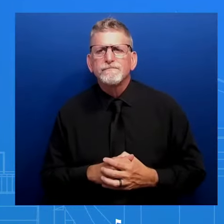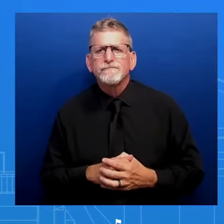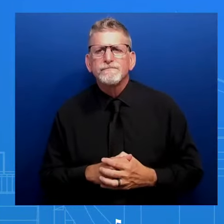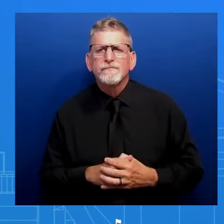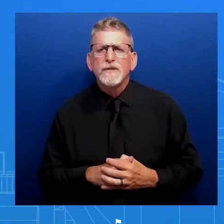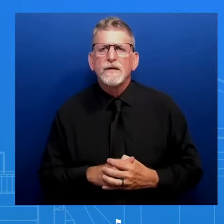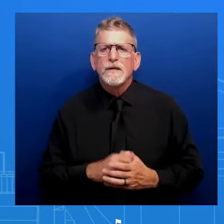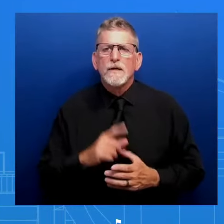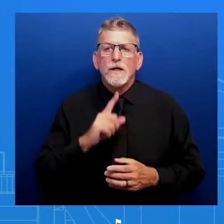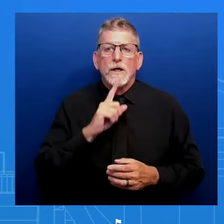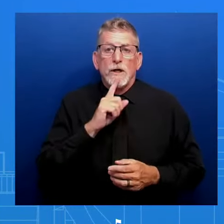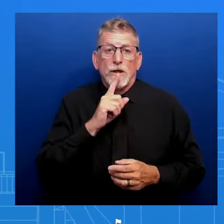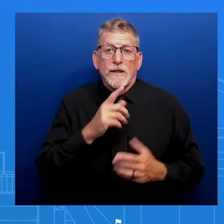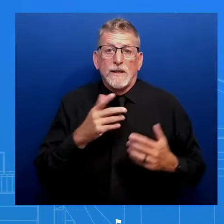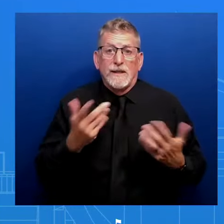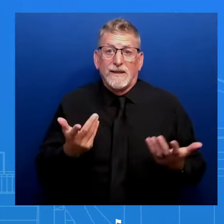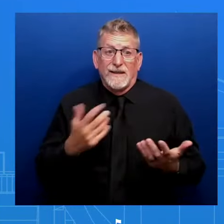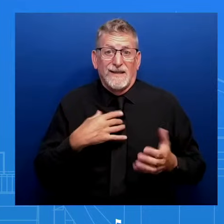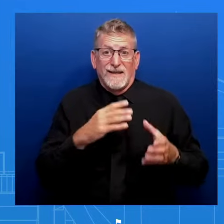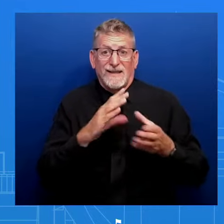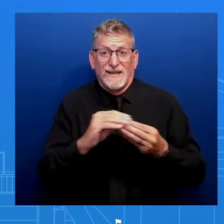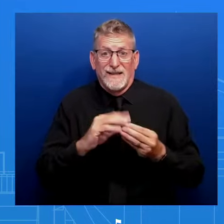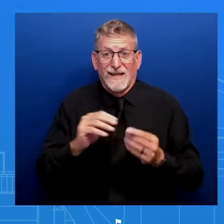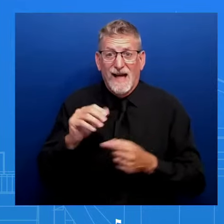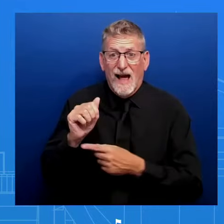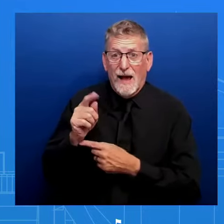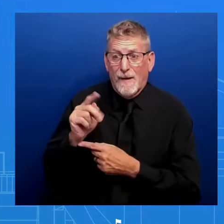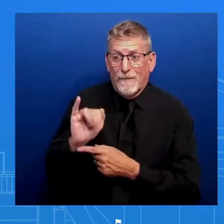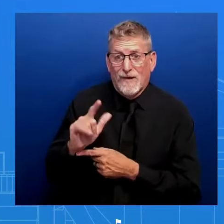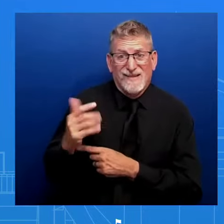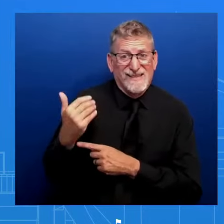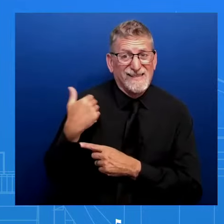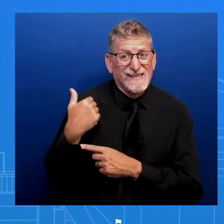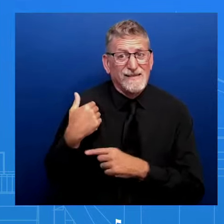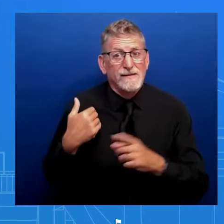I mean, that's just the best way to get the maximum amount of grain out on a timely basis.